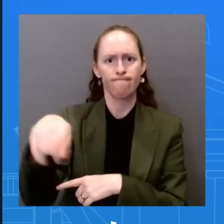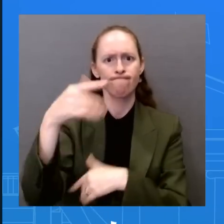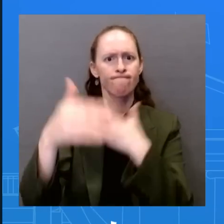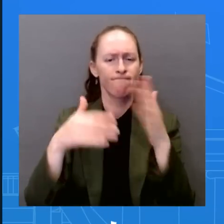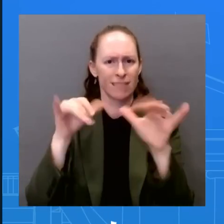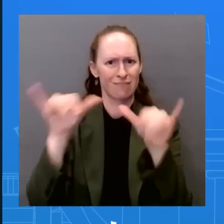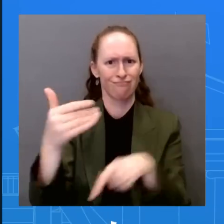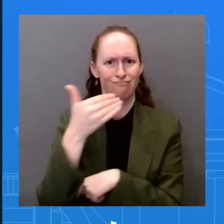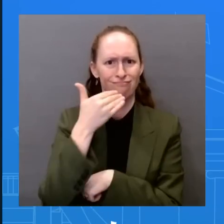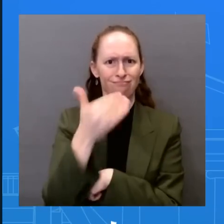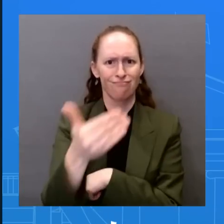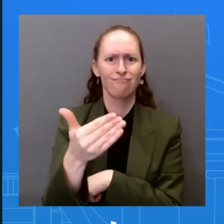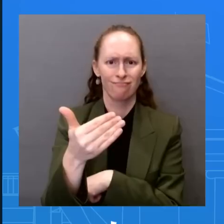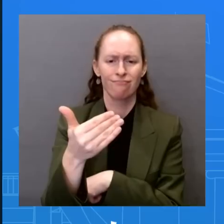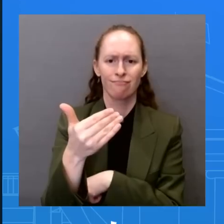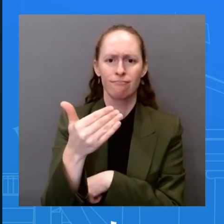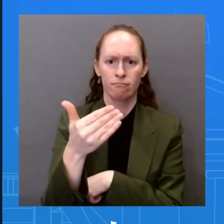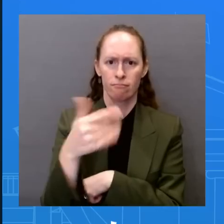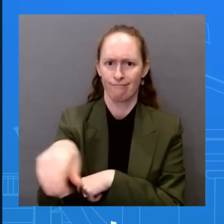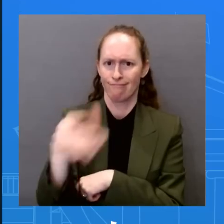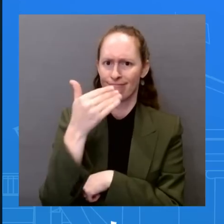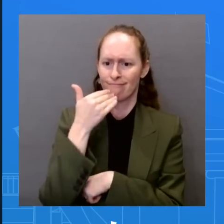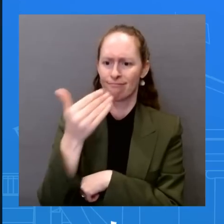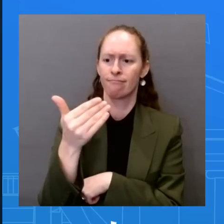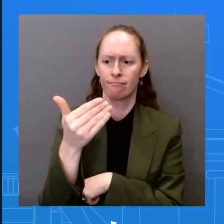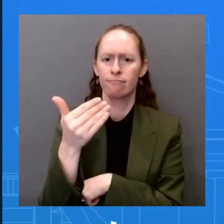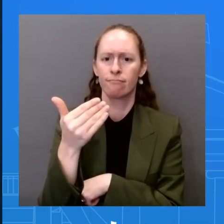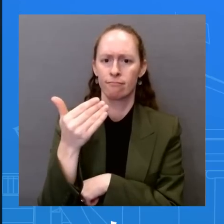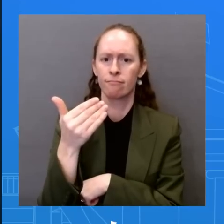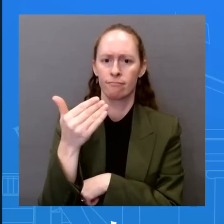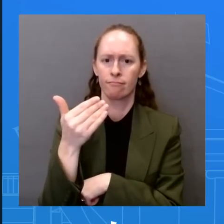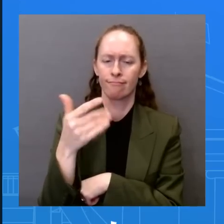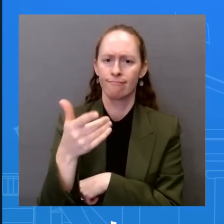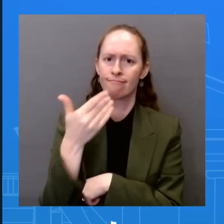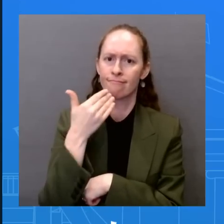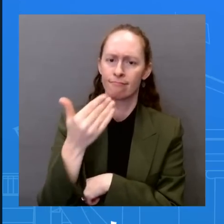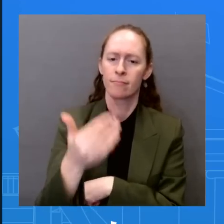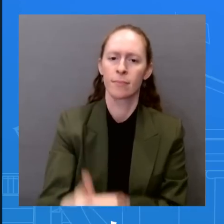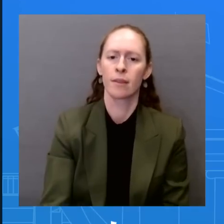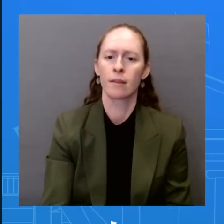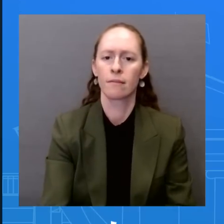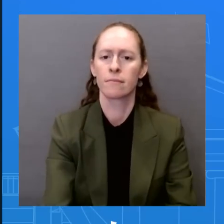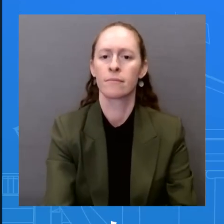in the hemisphere and across the world. As a partner of democracy to Brazil,